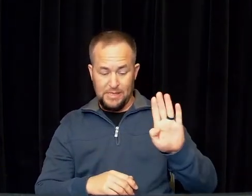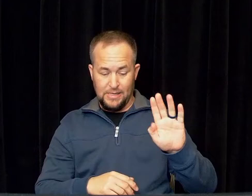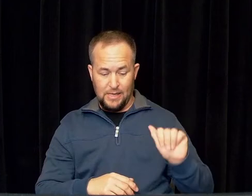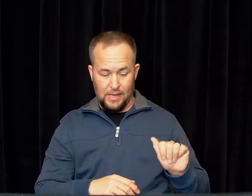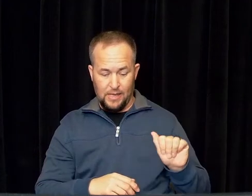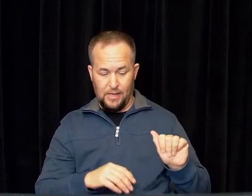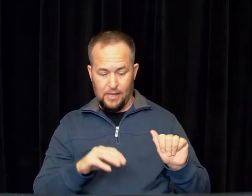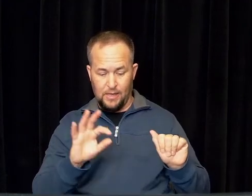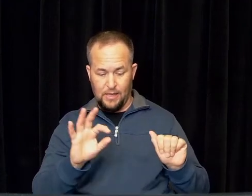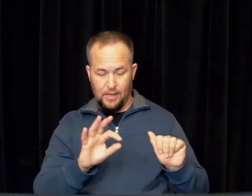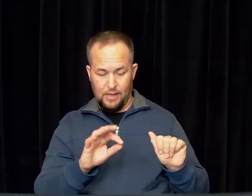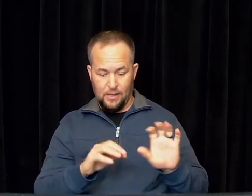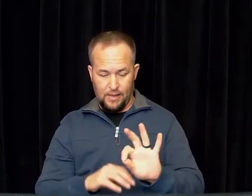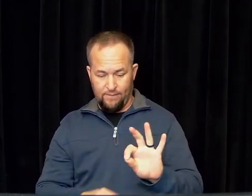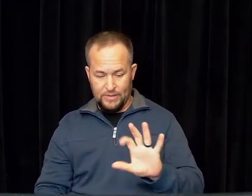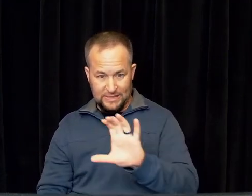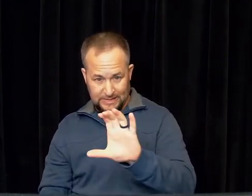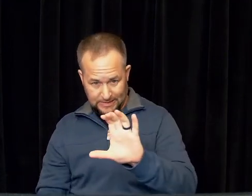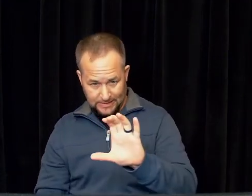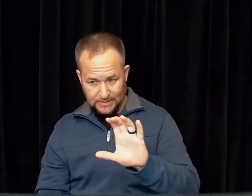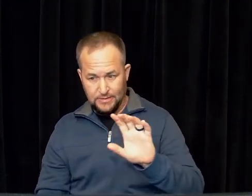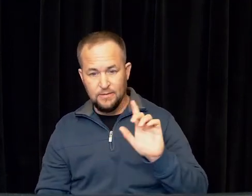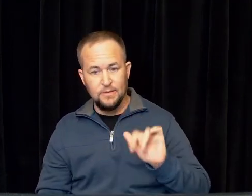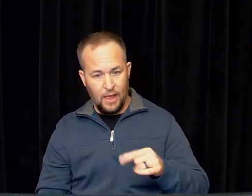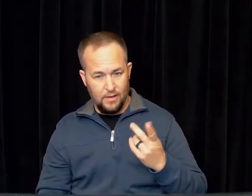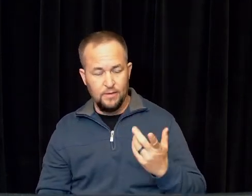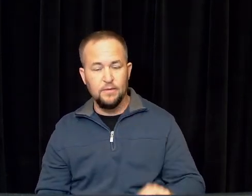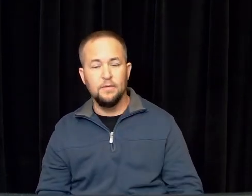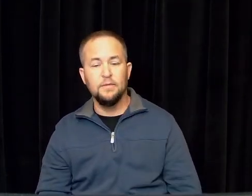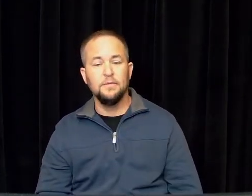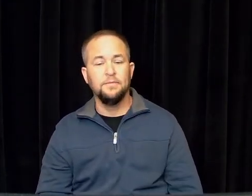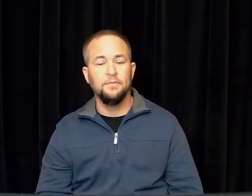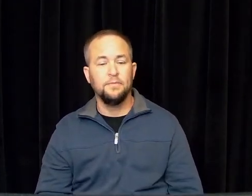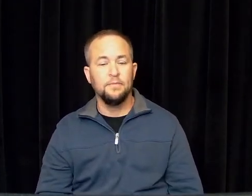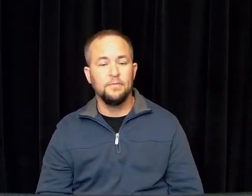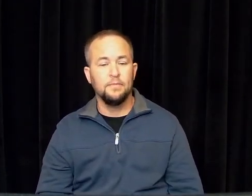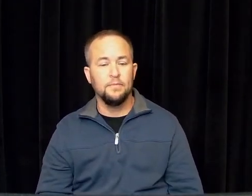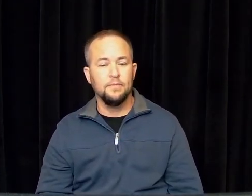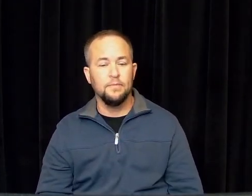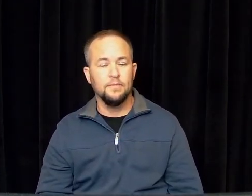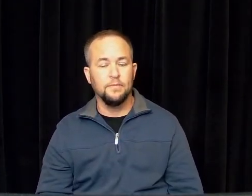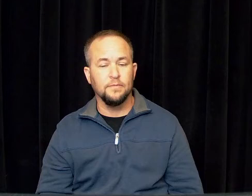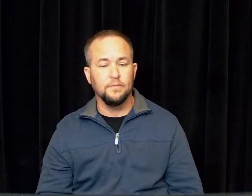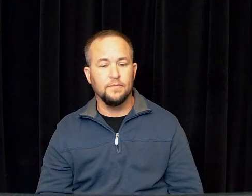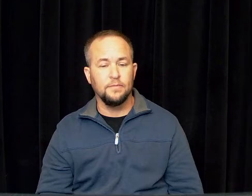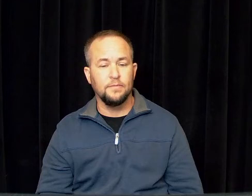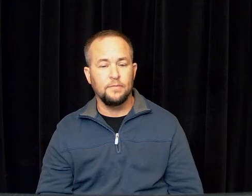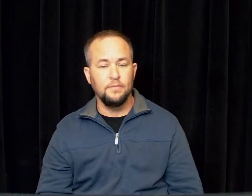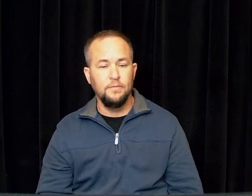Back there you can see that rectangle so I'm going to write that, BAFC. And then there's this one in